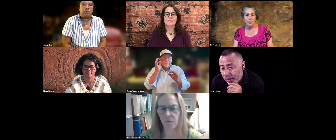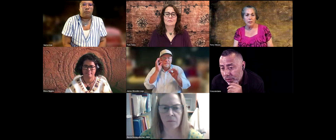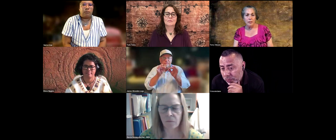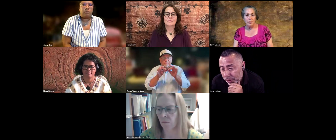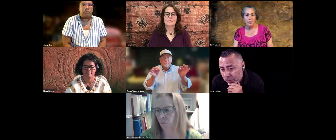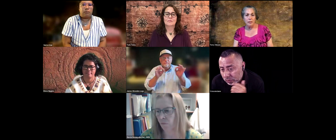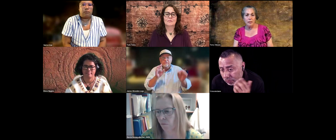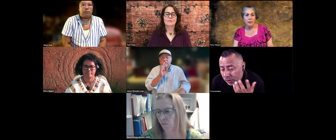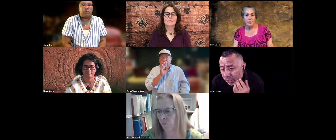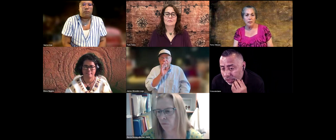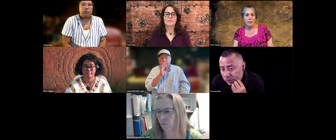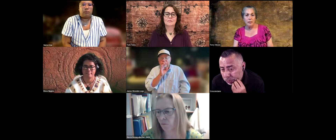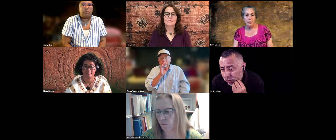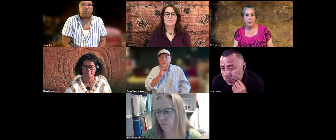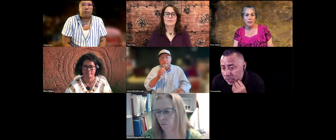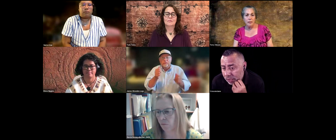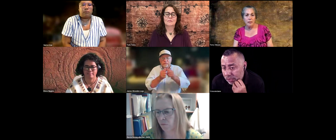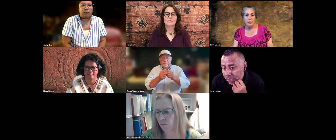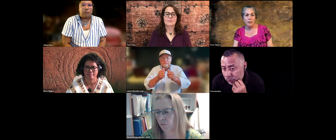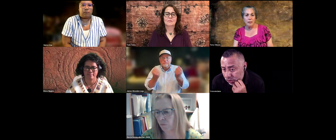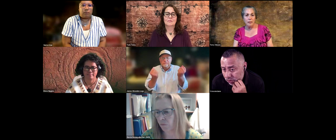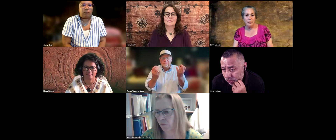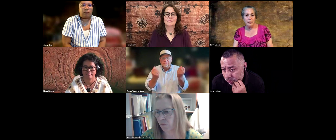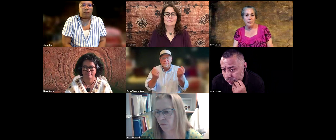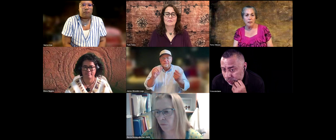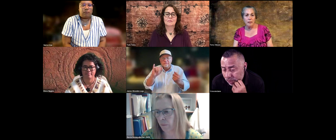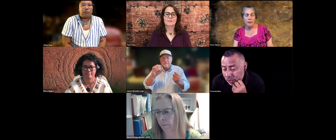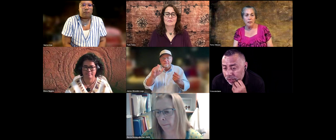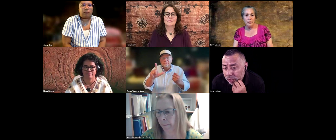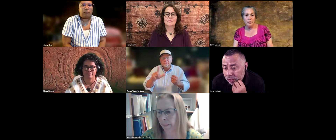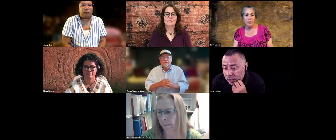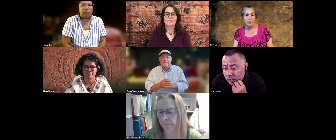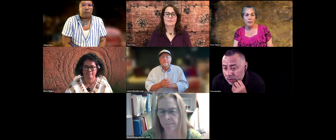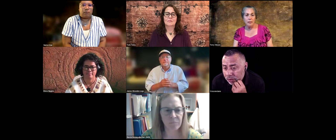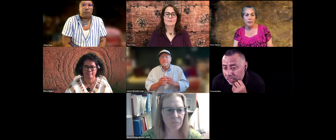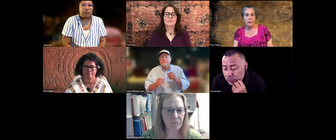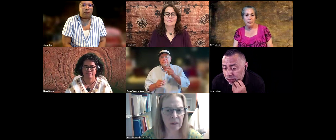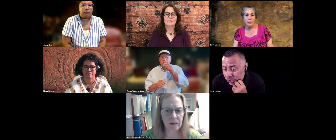My people, Indian people, speak Indian languages.